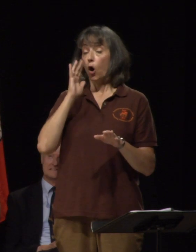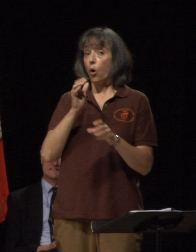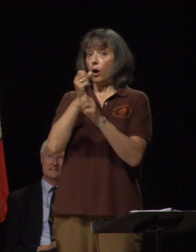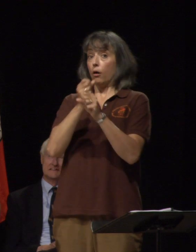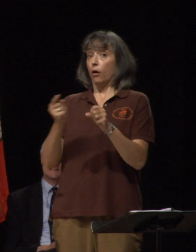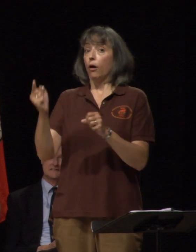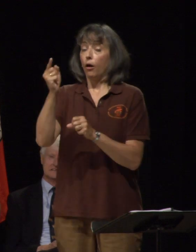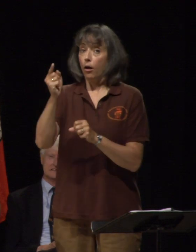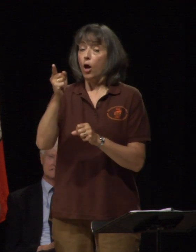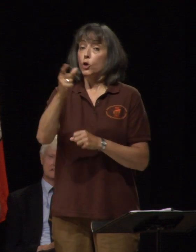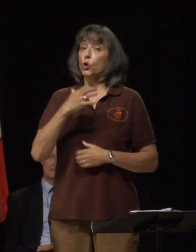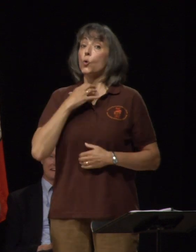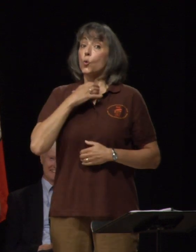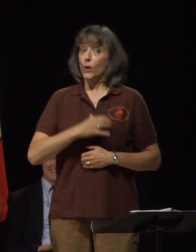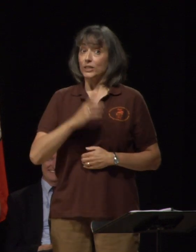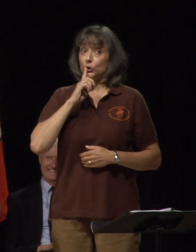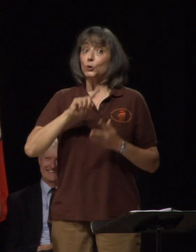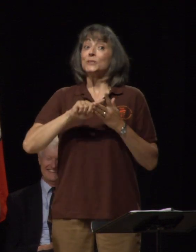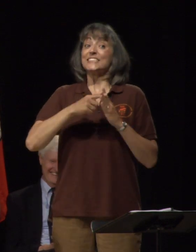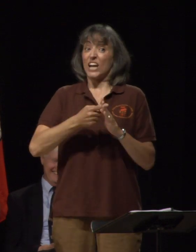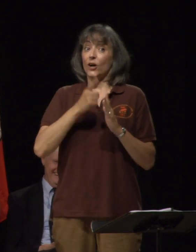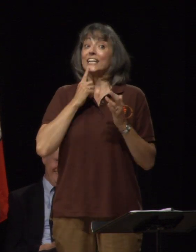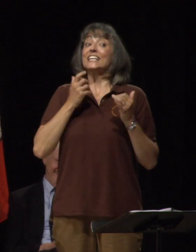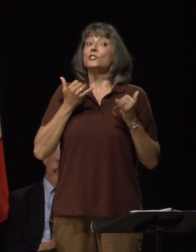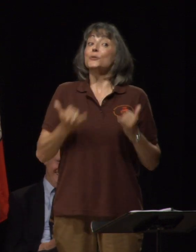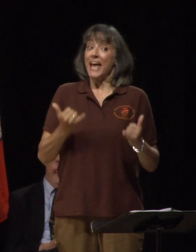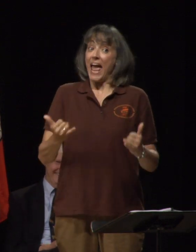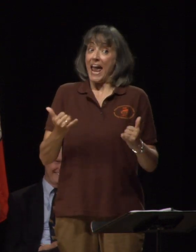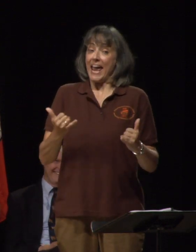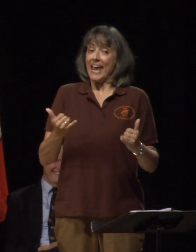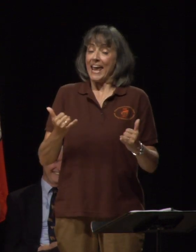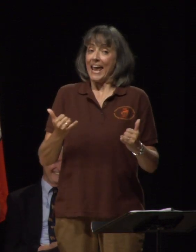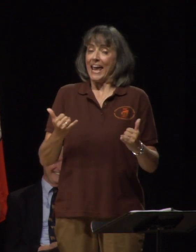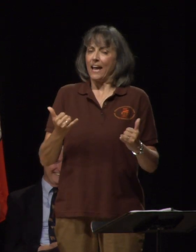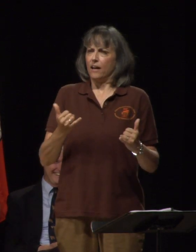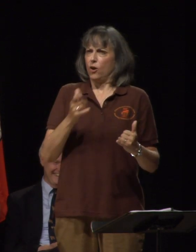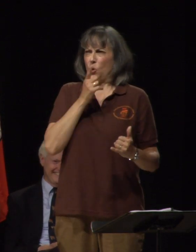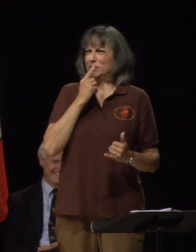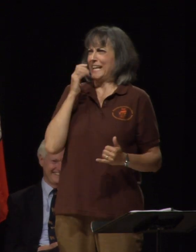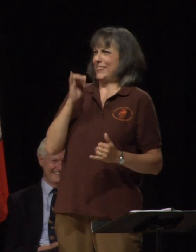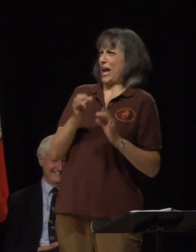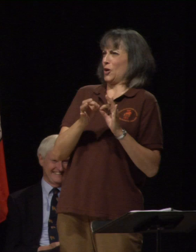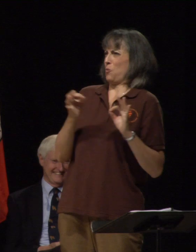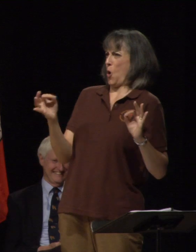WILL WISH YOU HAD STARTED TODAY. NOW, WHOEVER SAID THAT CLEARLY